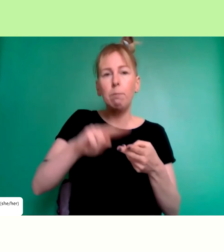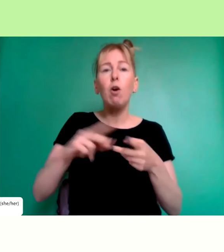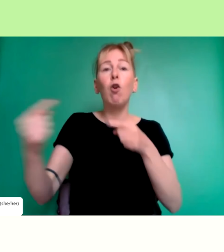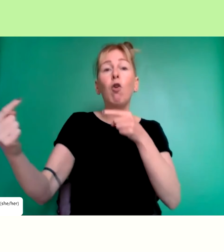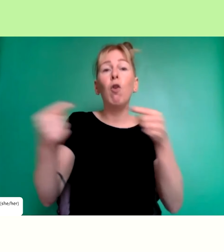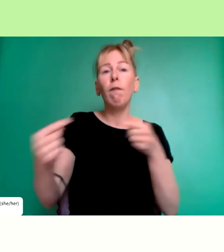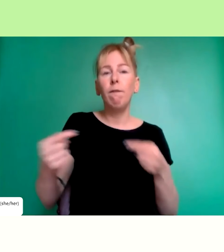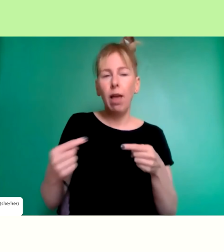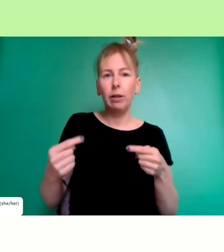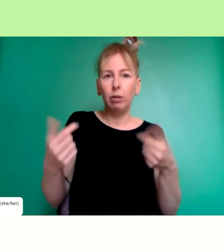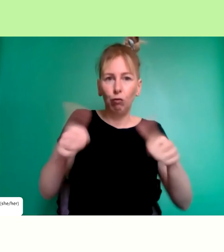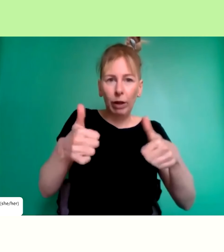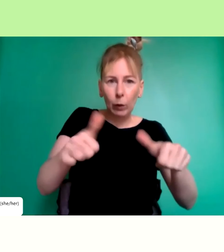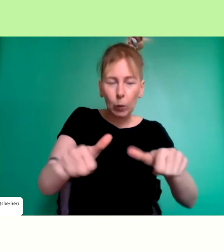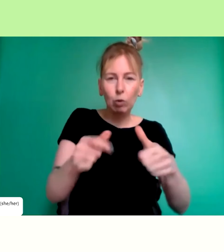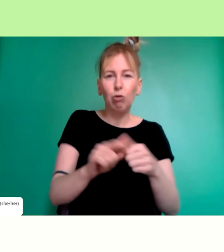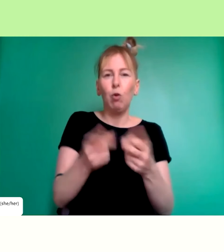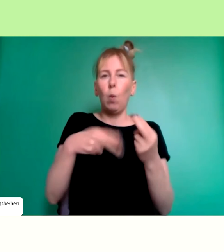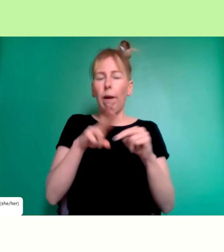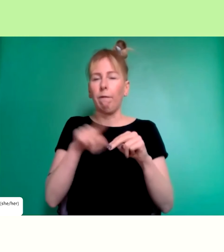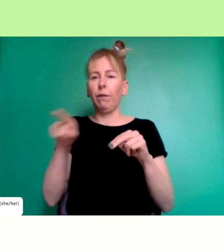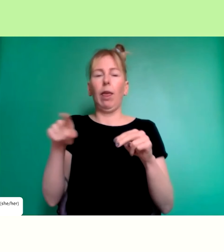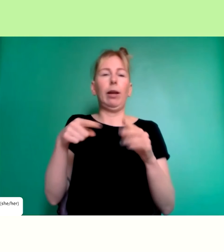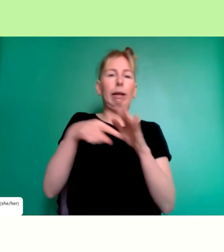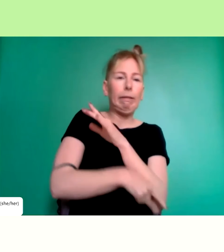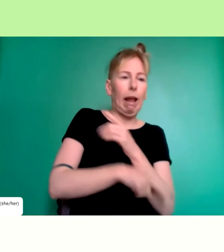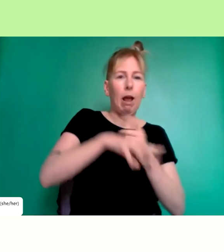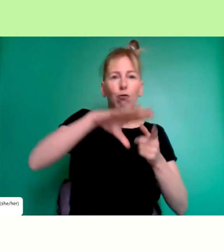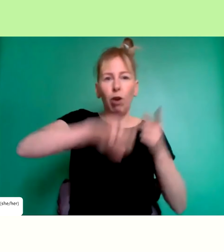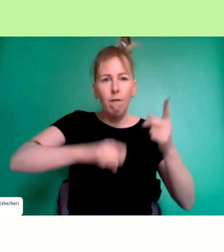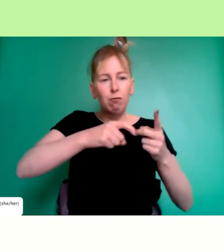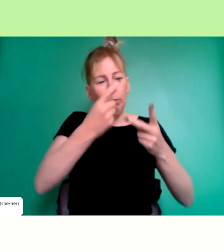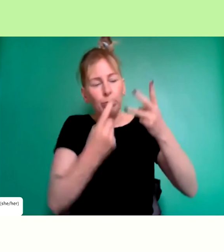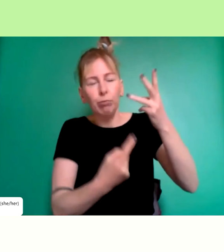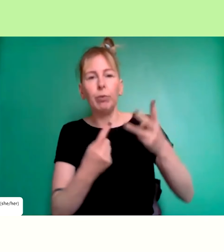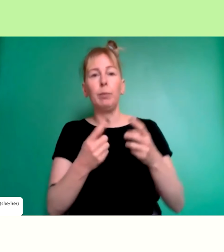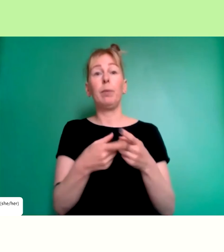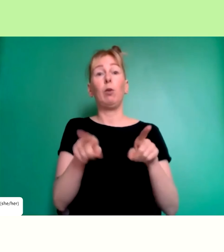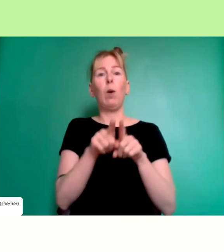property disputes, debt recovery. And I was also doing civil liberties casework,